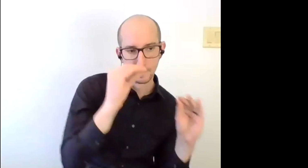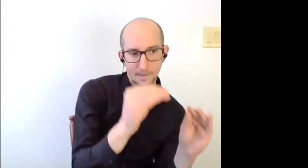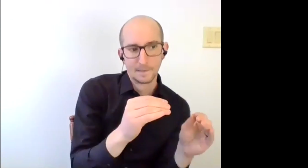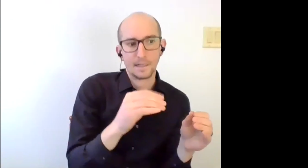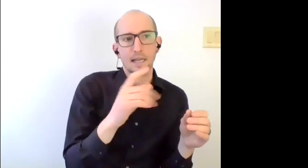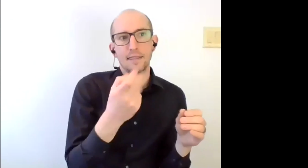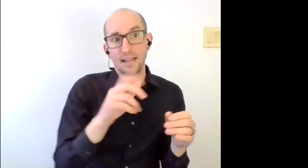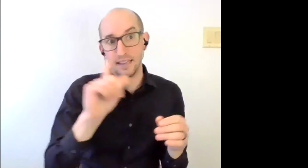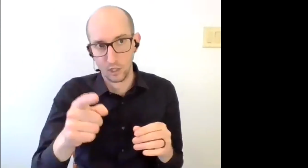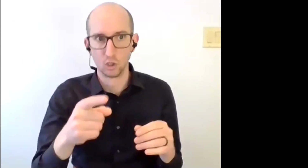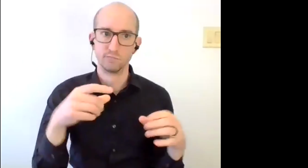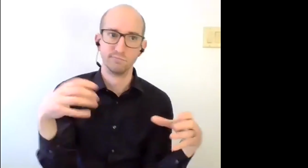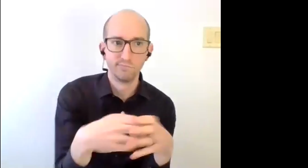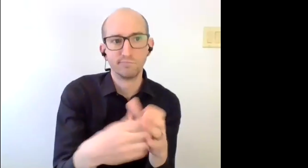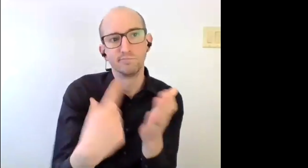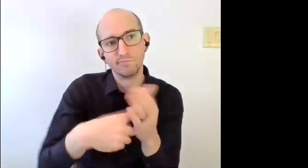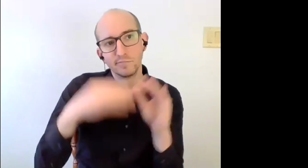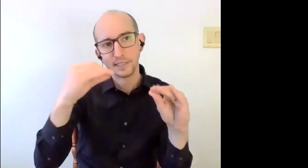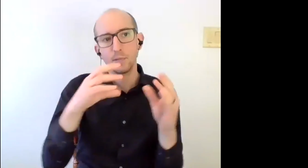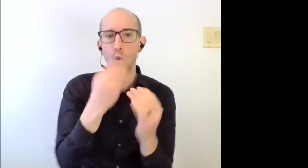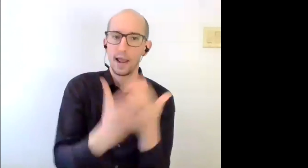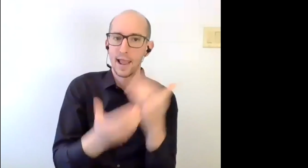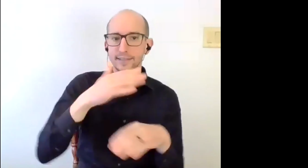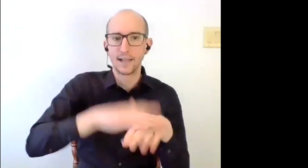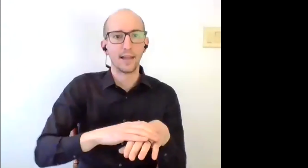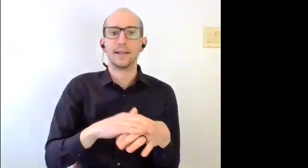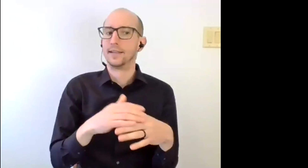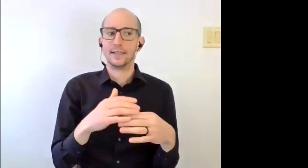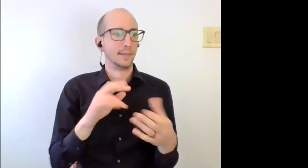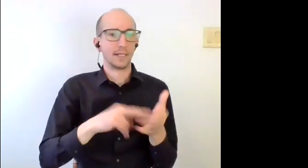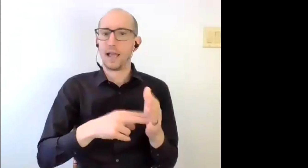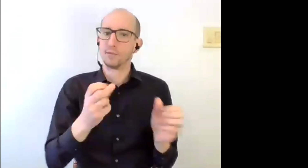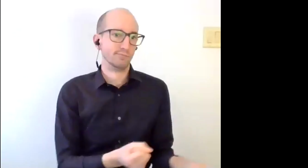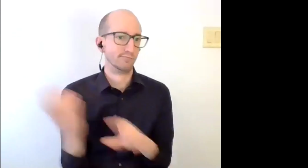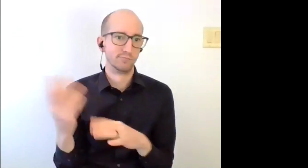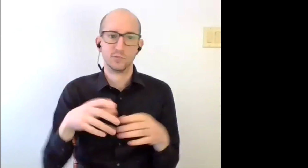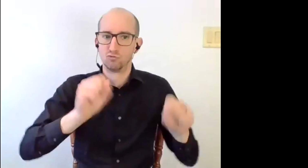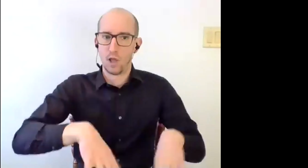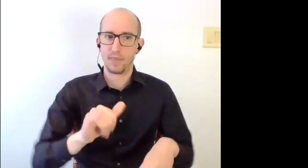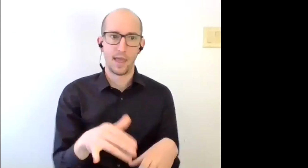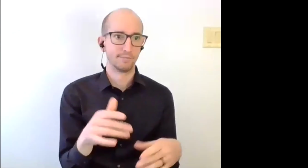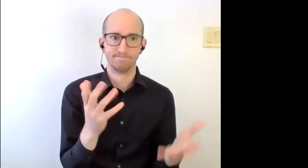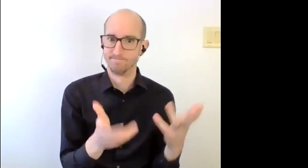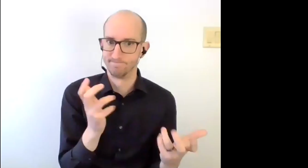theory in the beginning and then later in the quarter have that face-to-face instruction, we would have to come up with another solution. I don't know that we have an answer